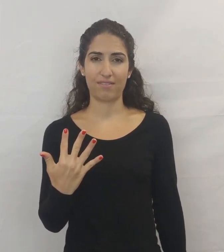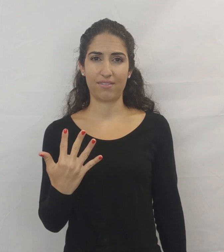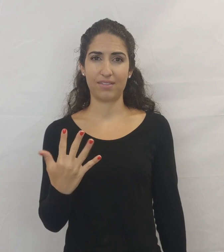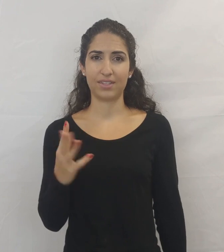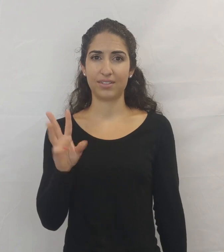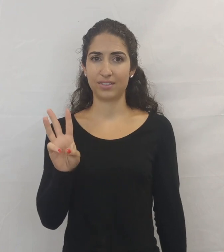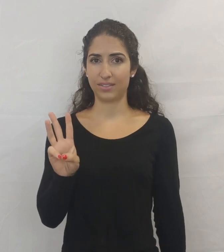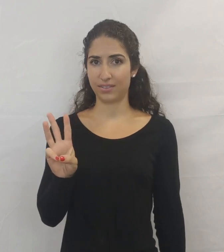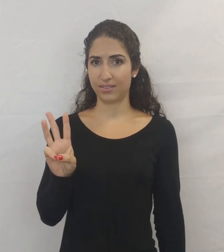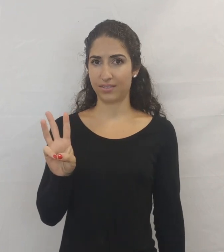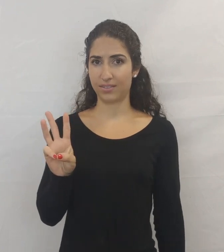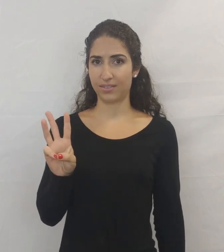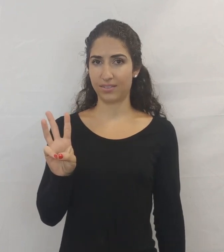6